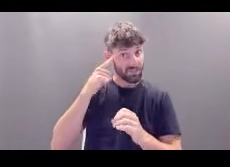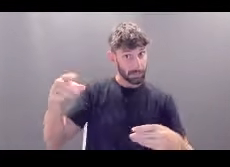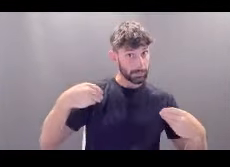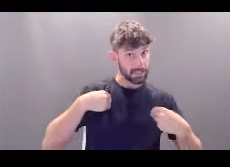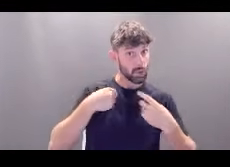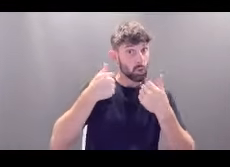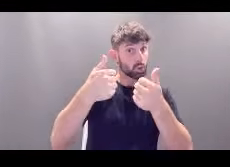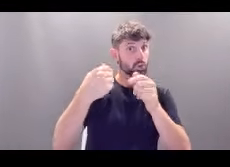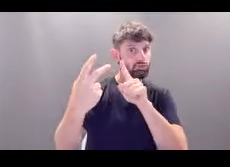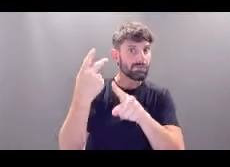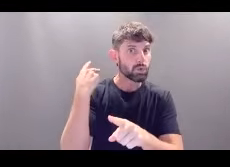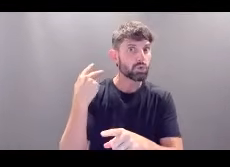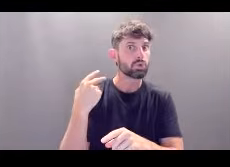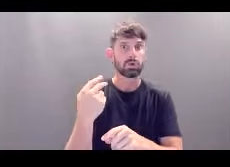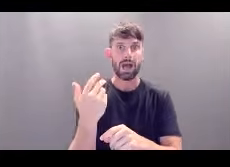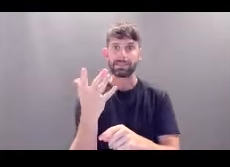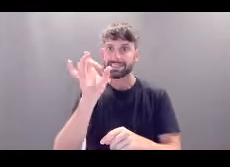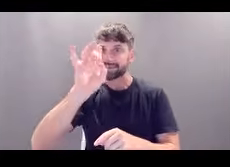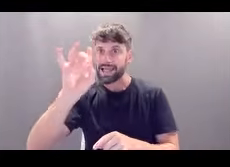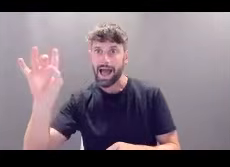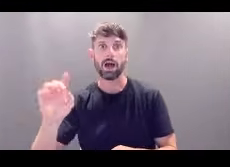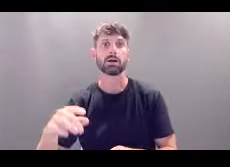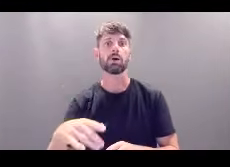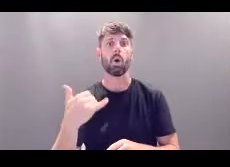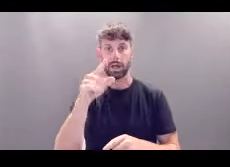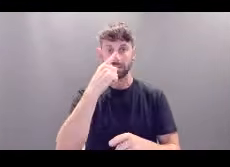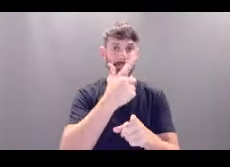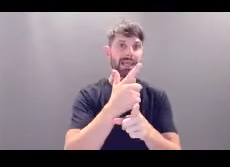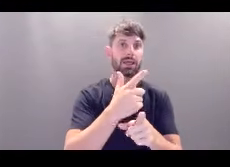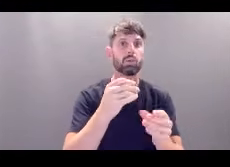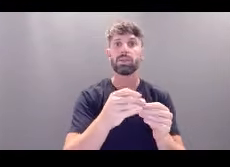from families and friends, or speak with different providers